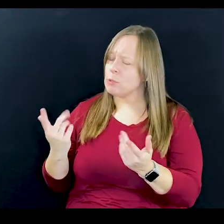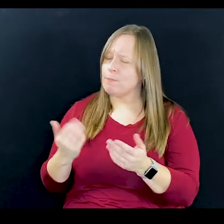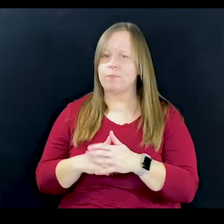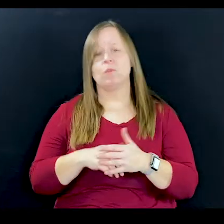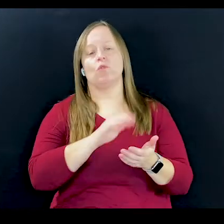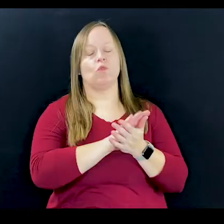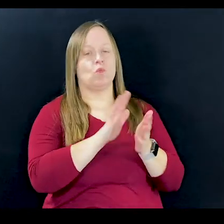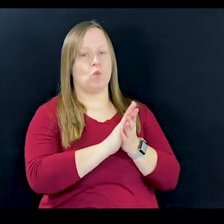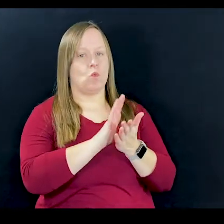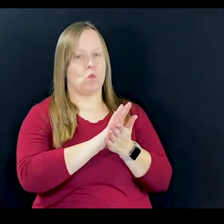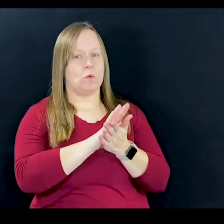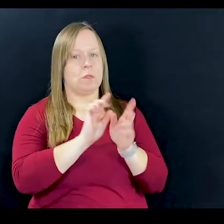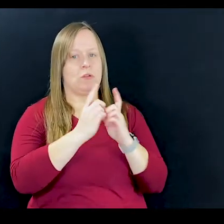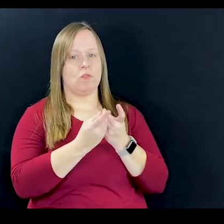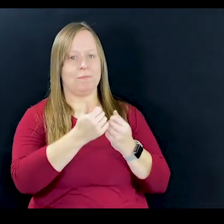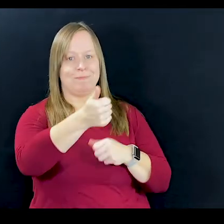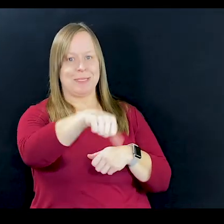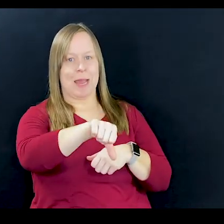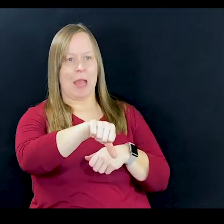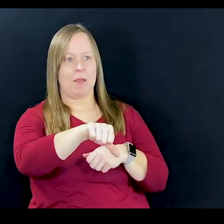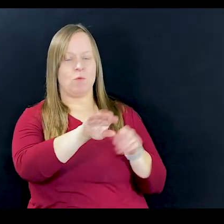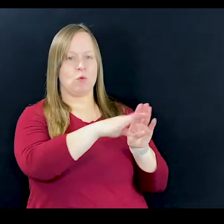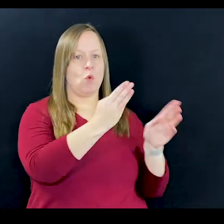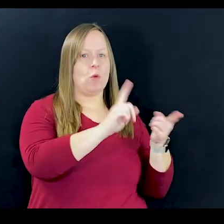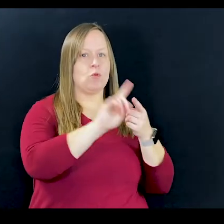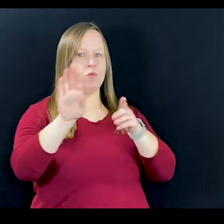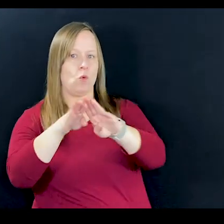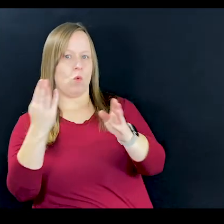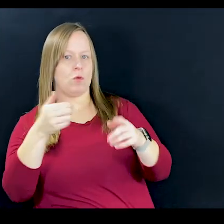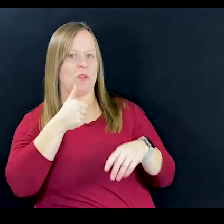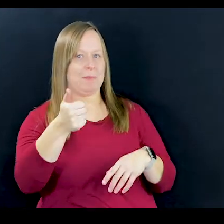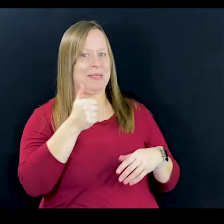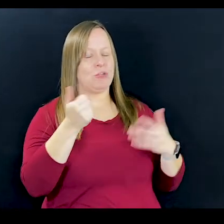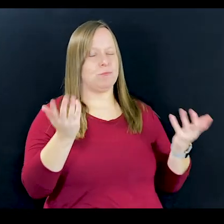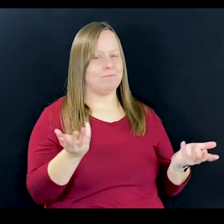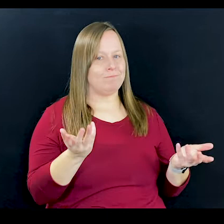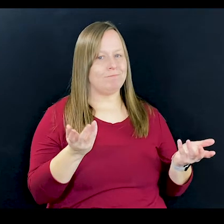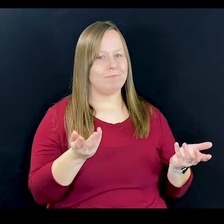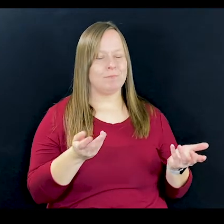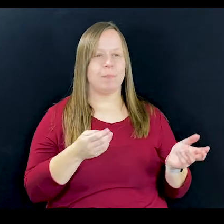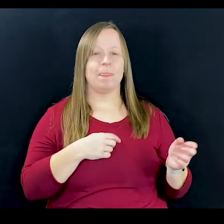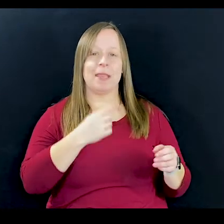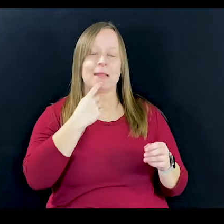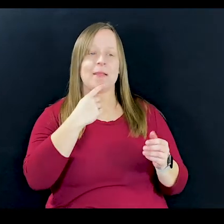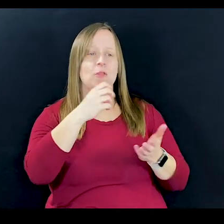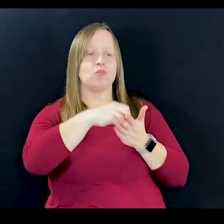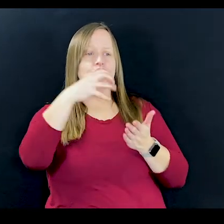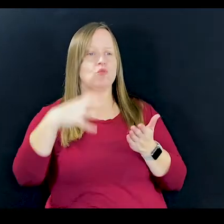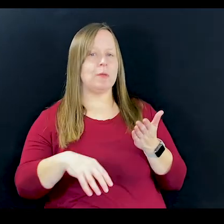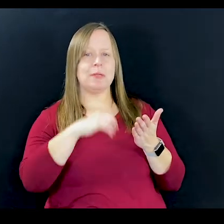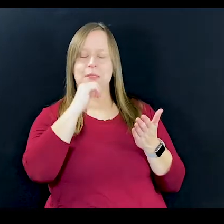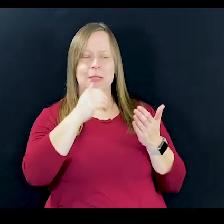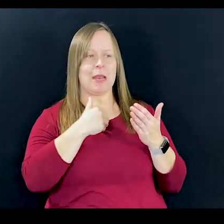The school district denied the parents request, for door-to-door transportation. It said, that because the student did not